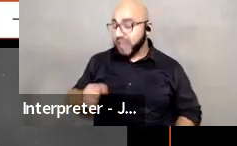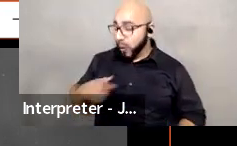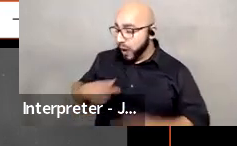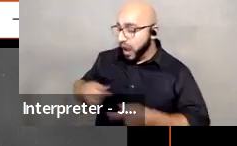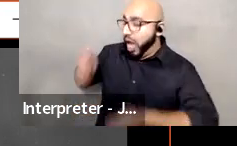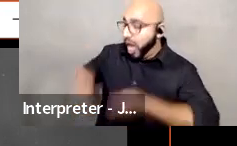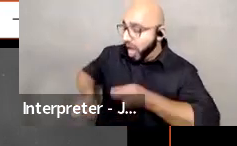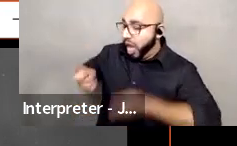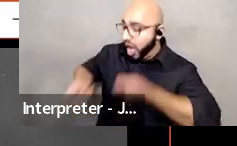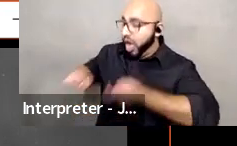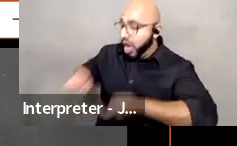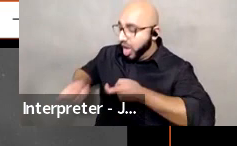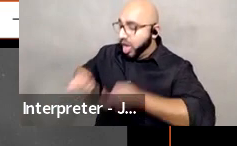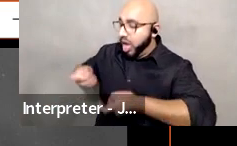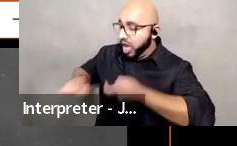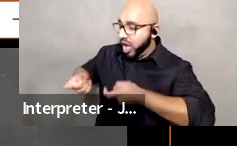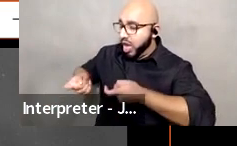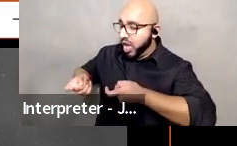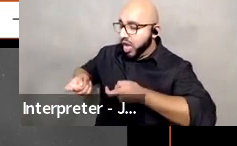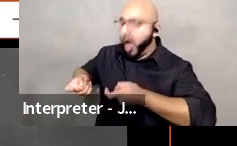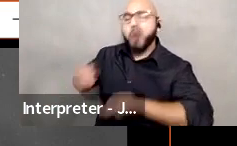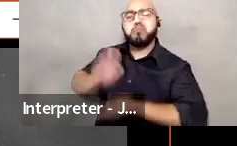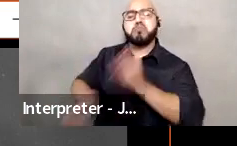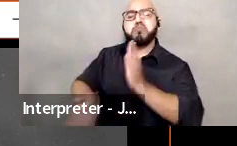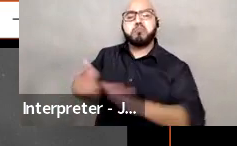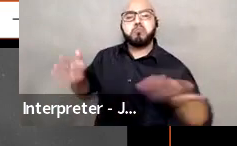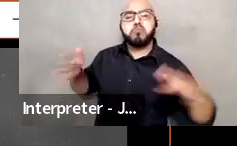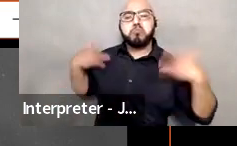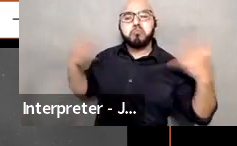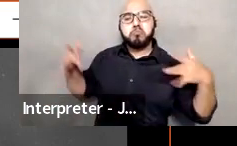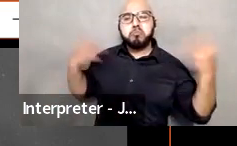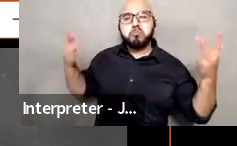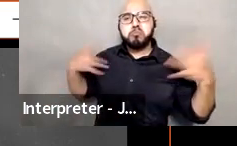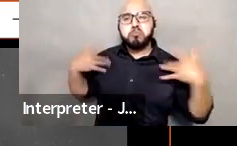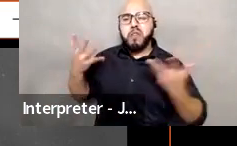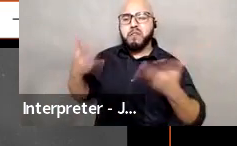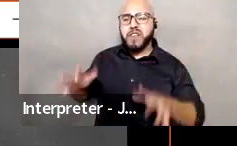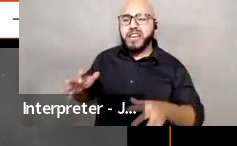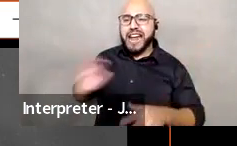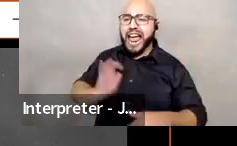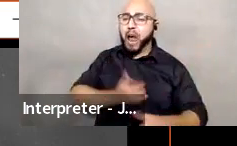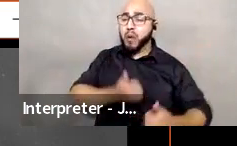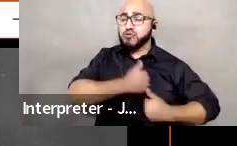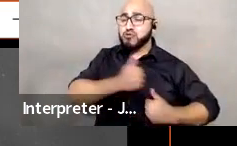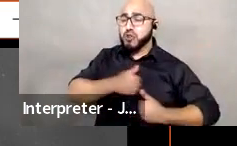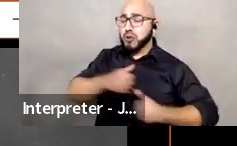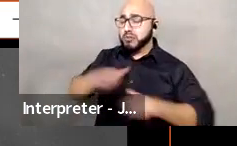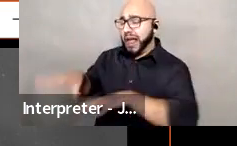We'll pull. Out the last remaining troops. That are. In the south, protecting black people's. Rights.